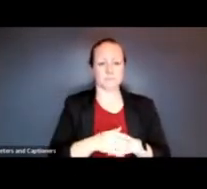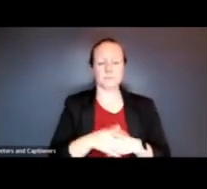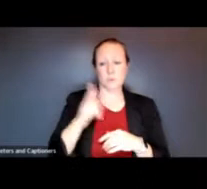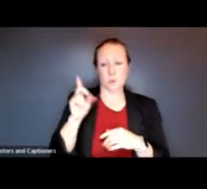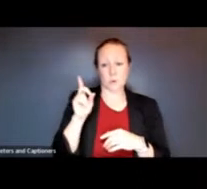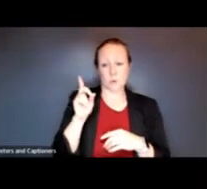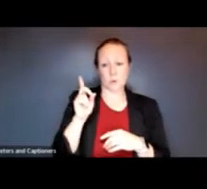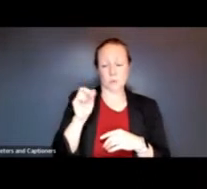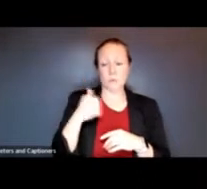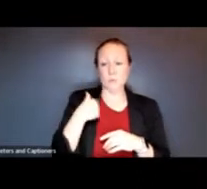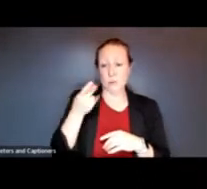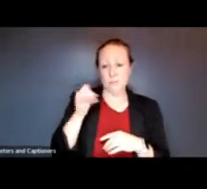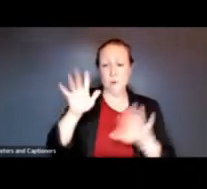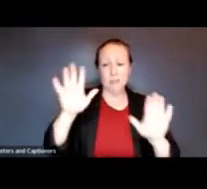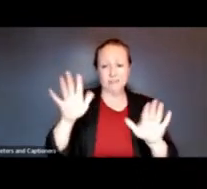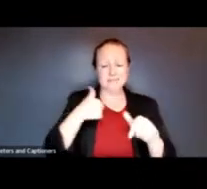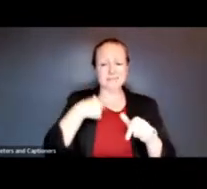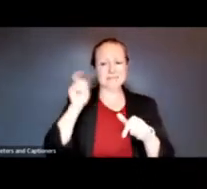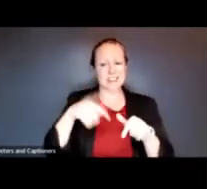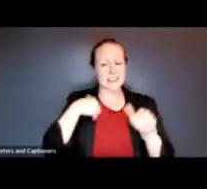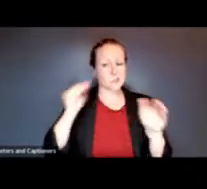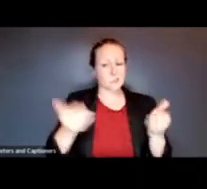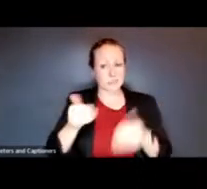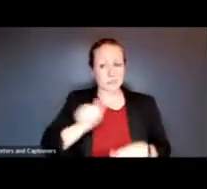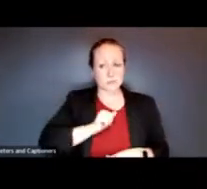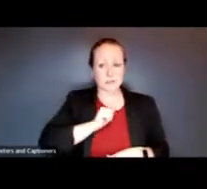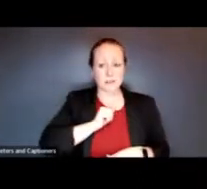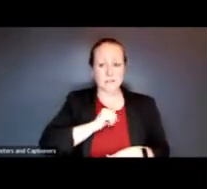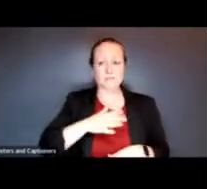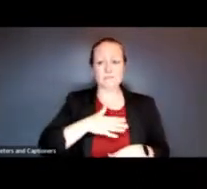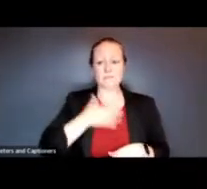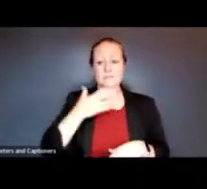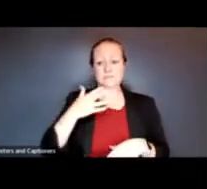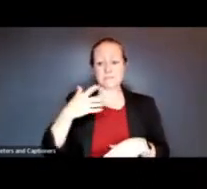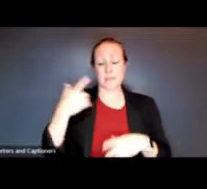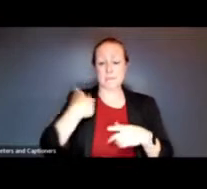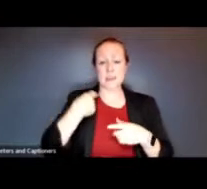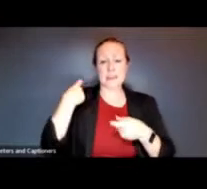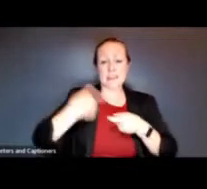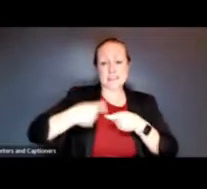supposed to introduce myself, and I totally forgot. I am a Hispanic woman with short dark